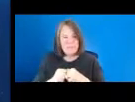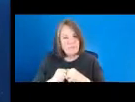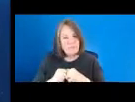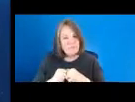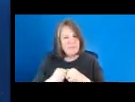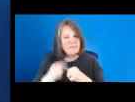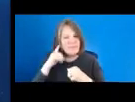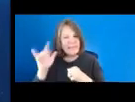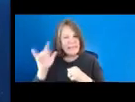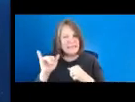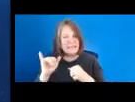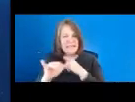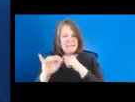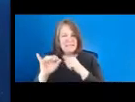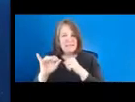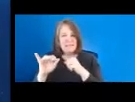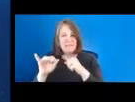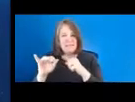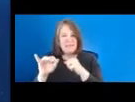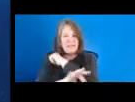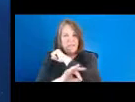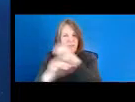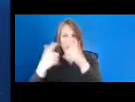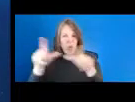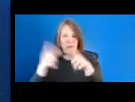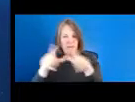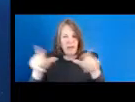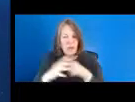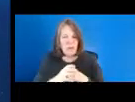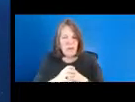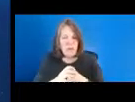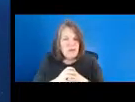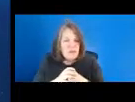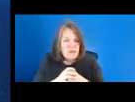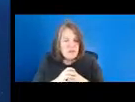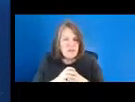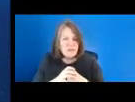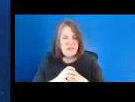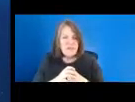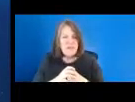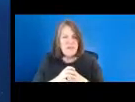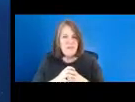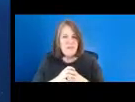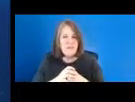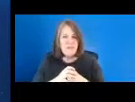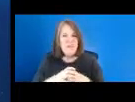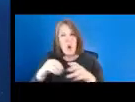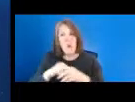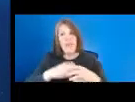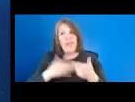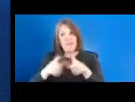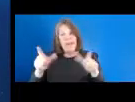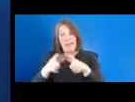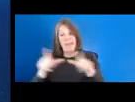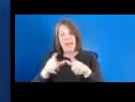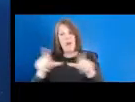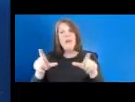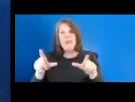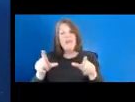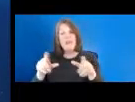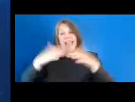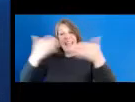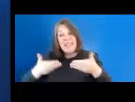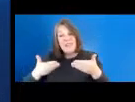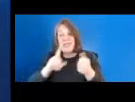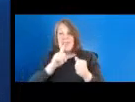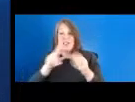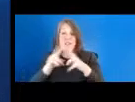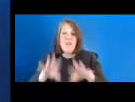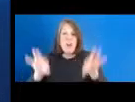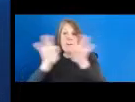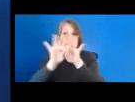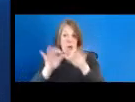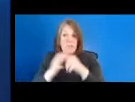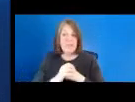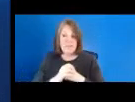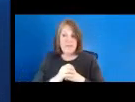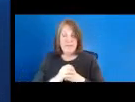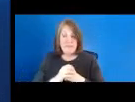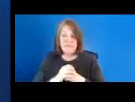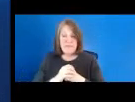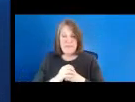16:35:03 And then my language introductions are very important. And what I shared with